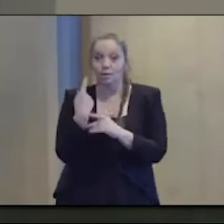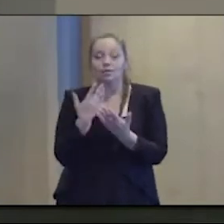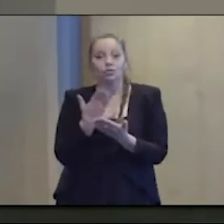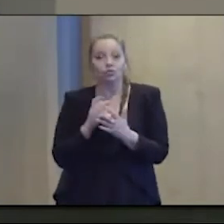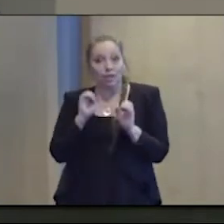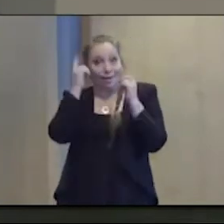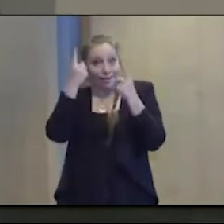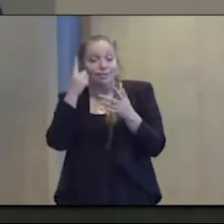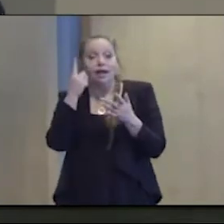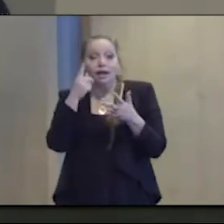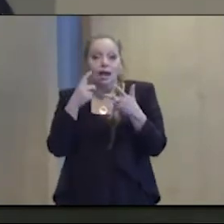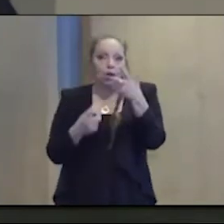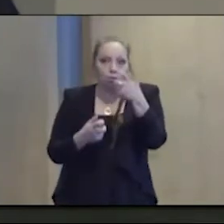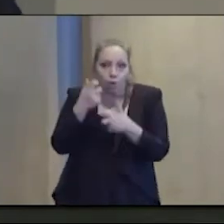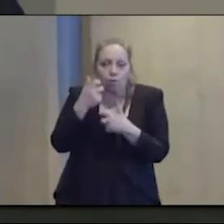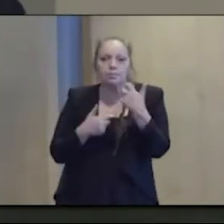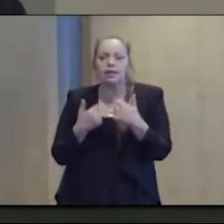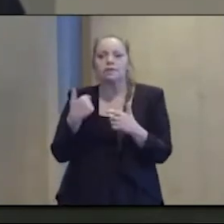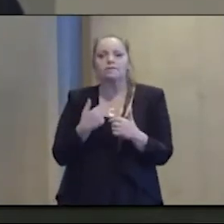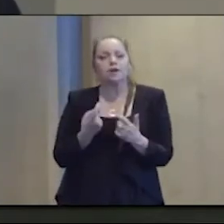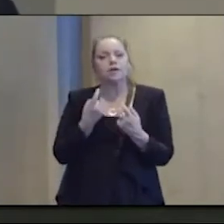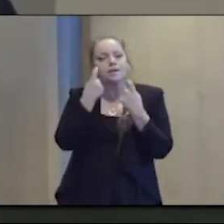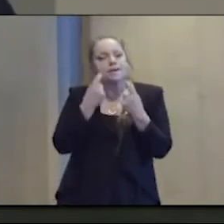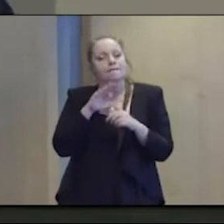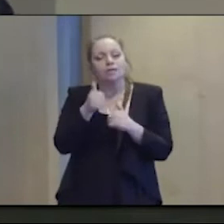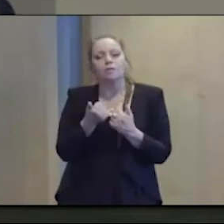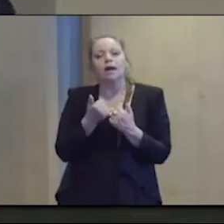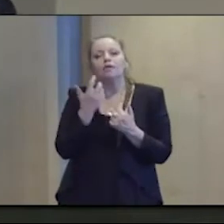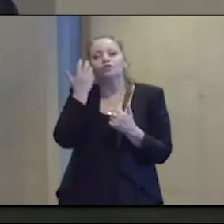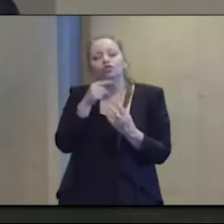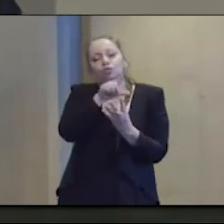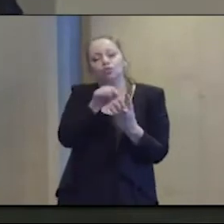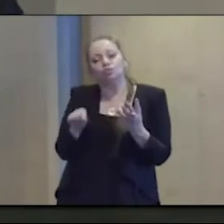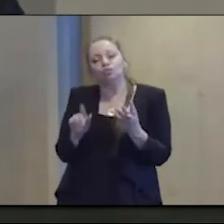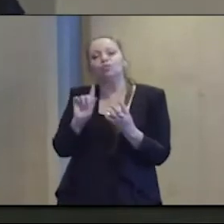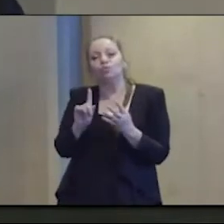these issues and be much more deliberate in our choices in the future. So on that note this